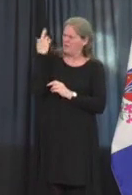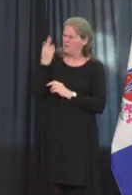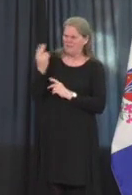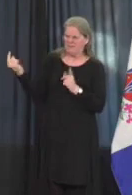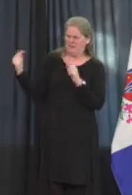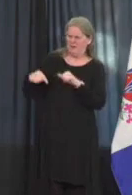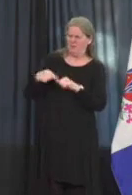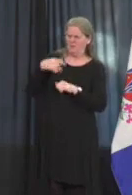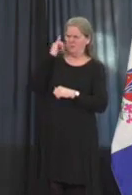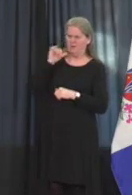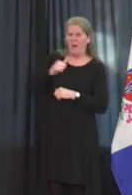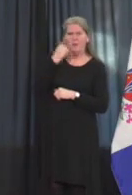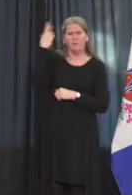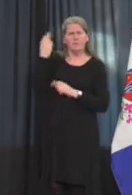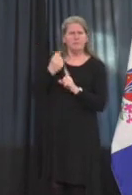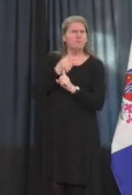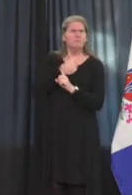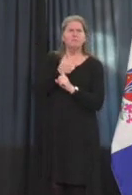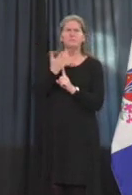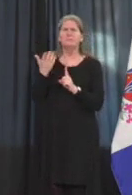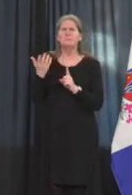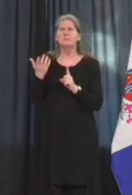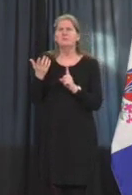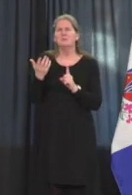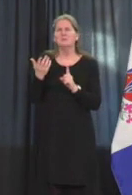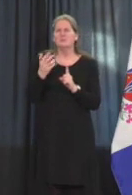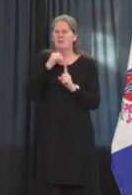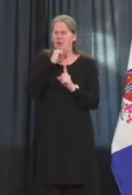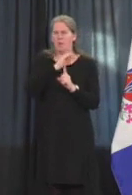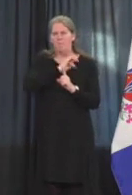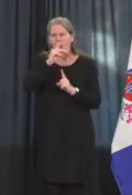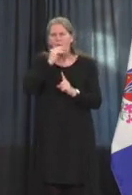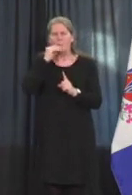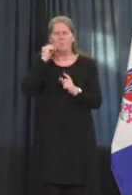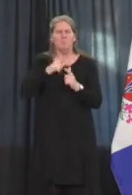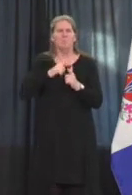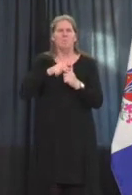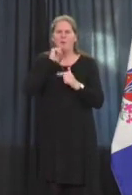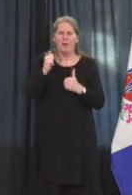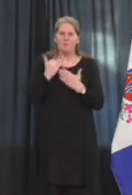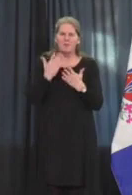FOR SOME OTHER REASON, WHICH IS NOT TO RETURN HOME OR NOT TO PROVIDE AN ESSENTIAL SERVICE,